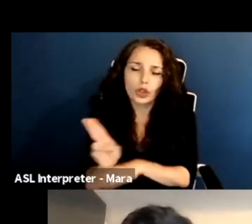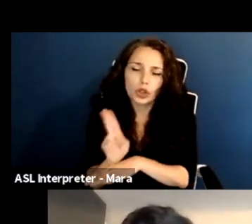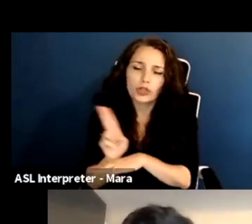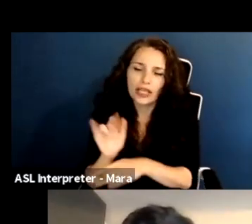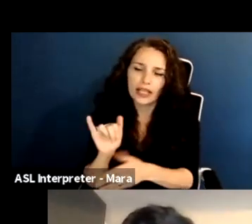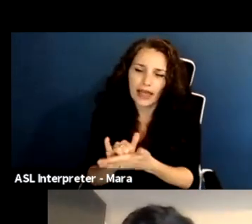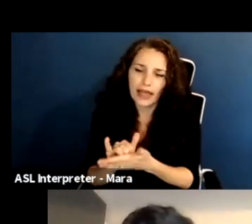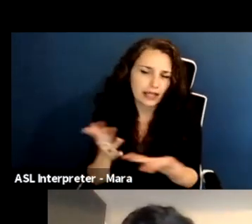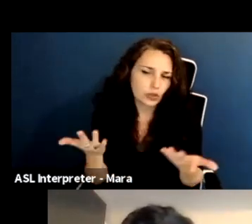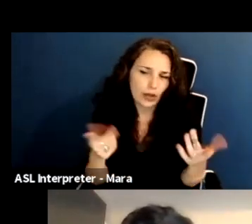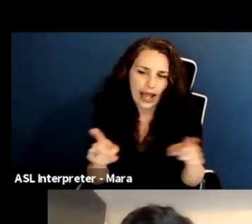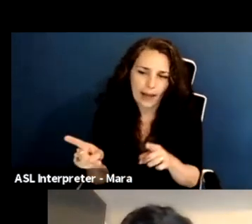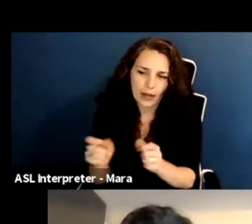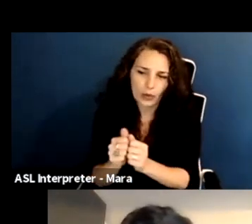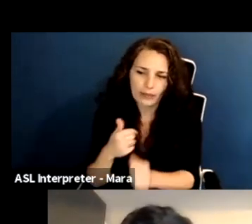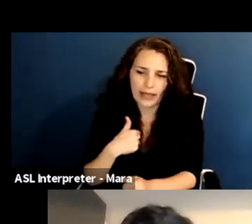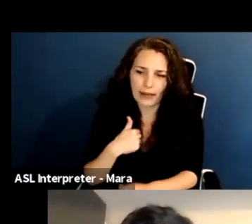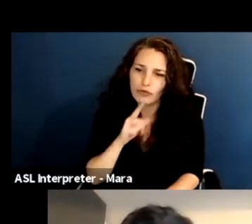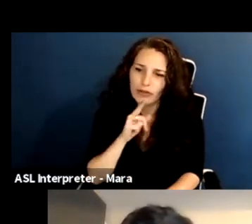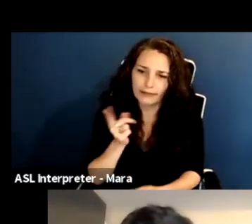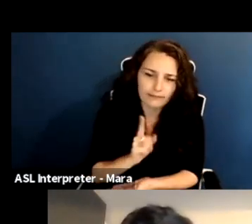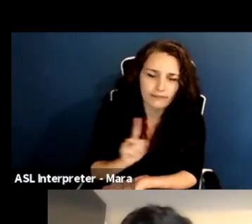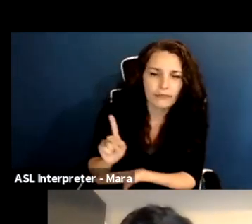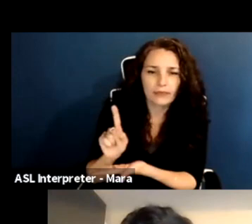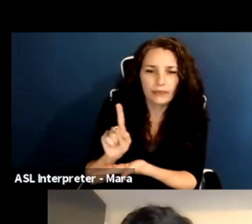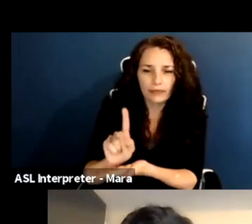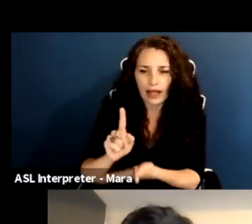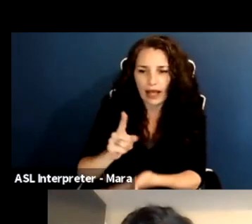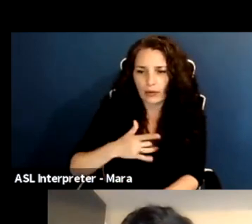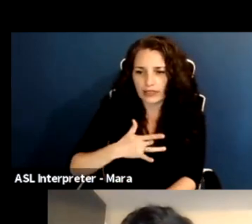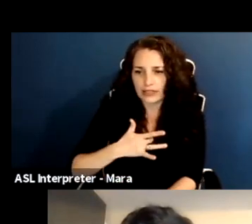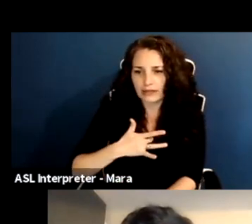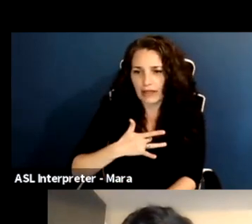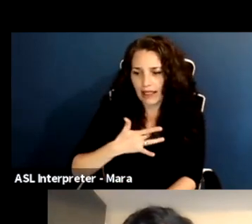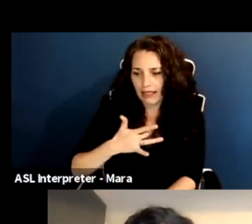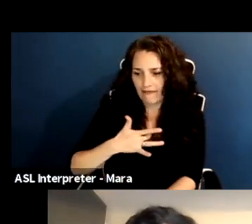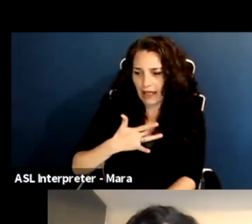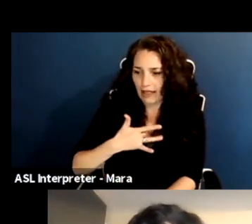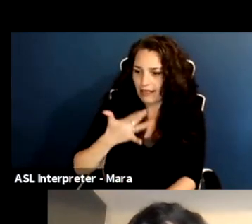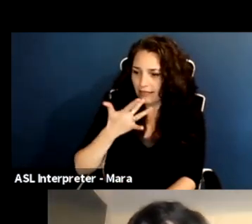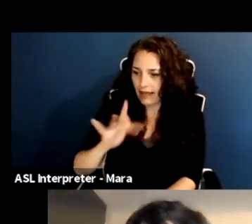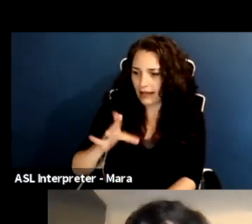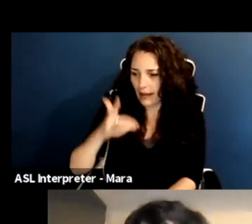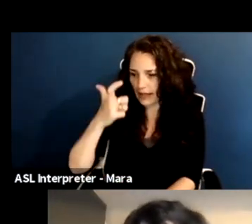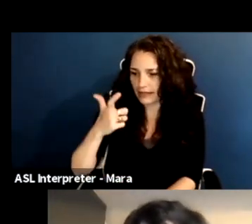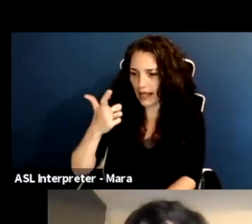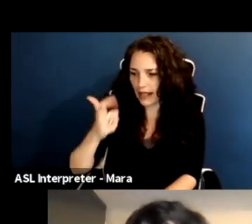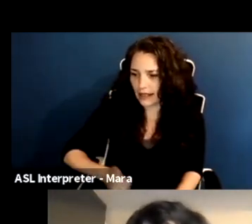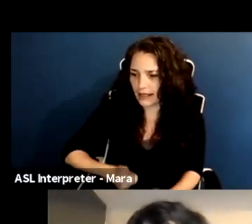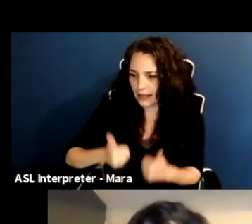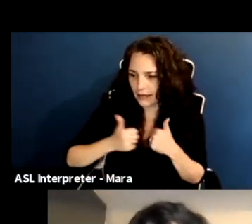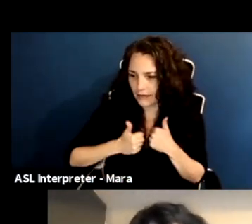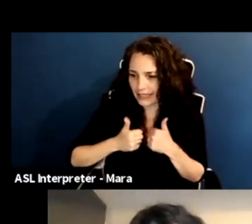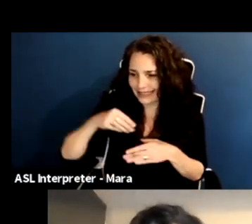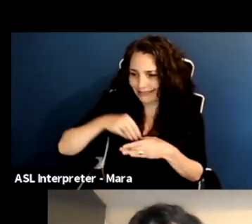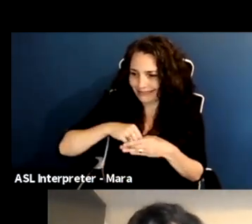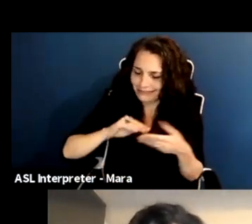I'm extremely privileged that I live in the metropolitan area where even though I've struggled my whole life with water issues